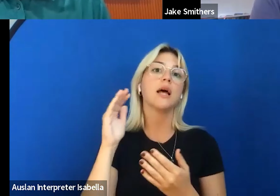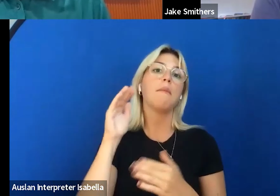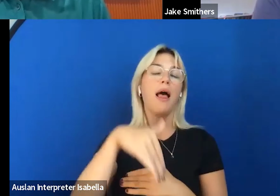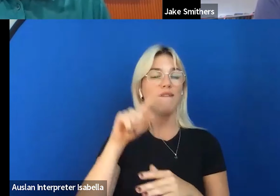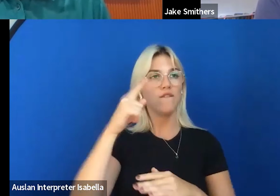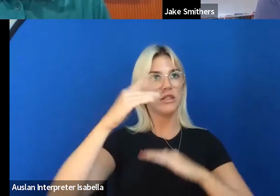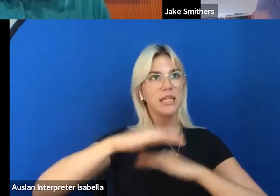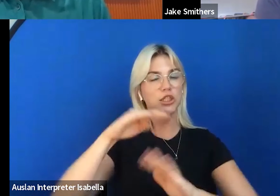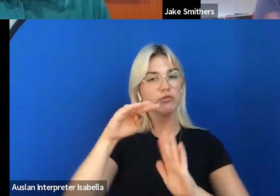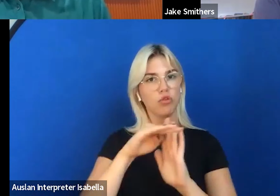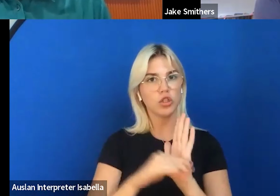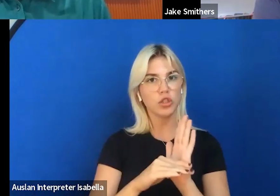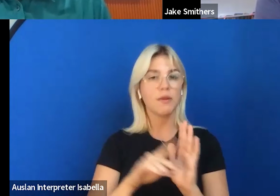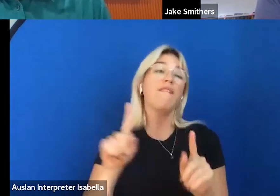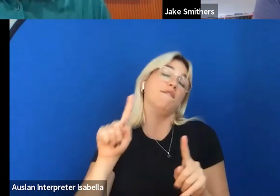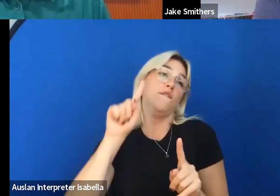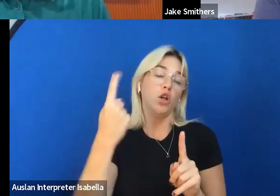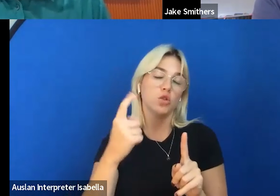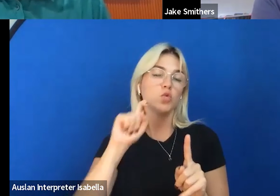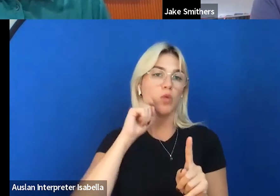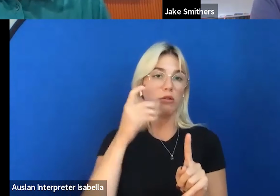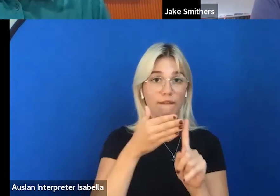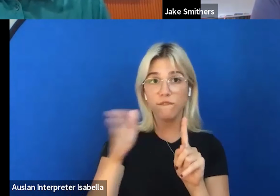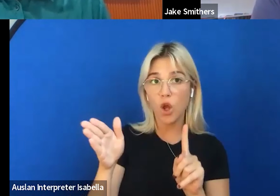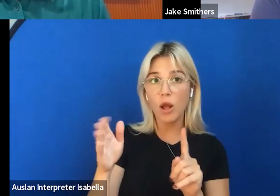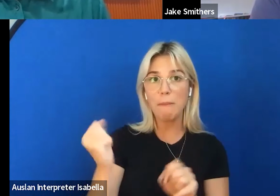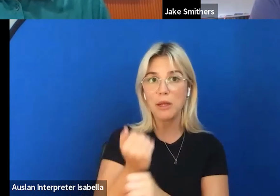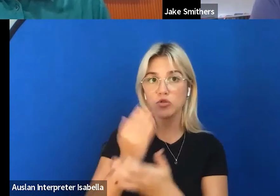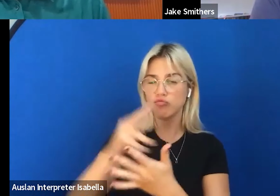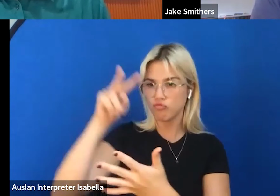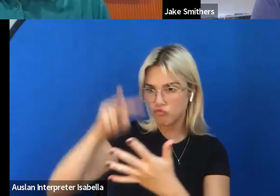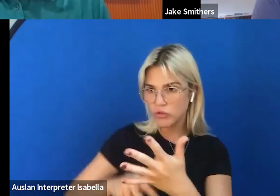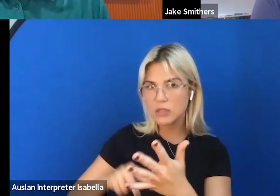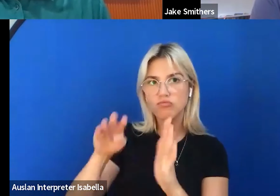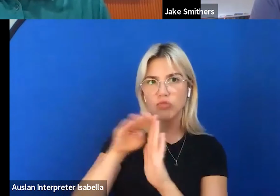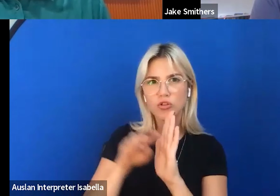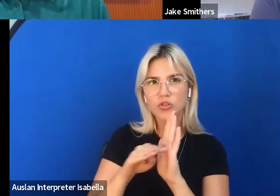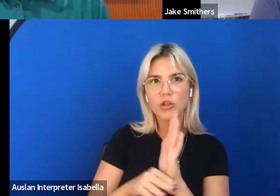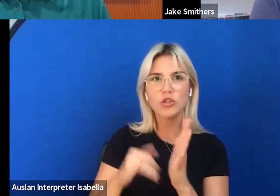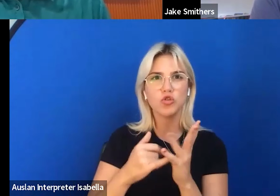we'll refer them to the Protocols that Trish went through earlier, just so they have an understanding.